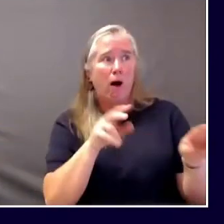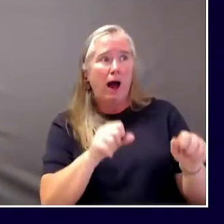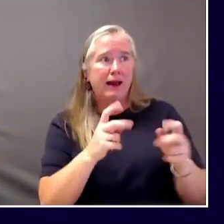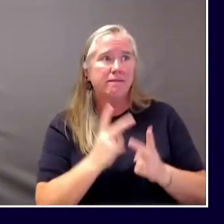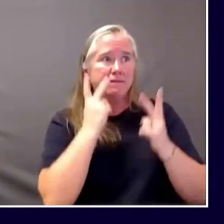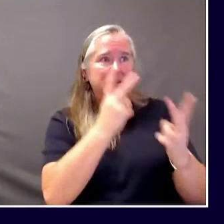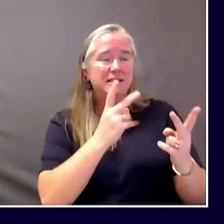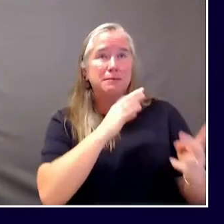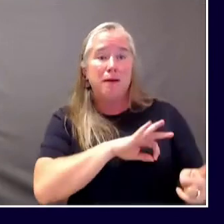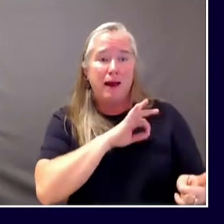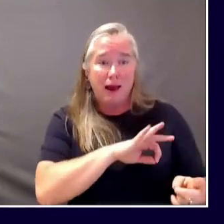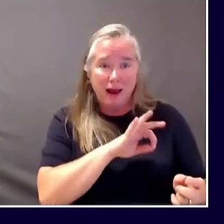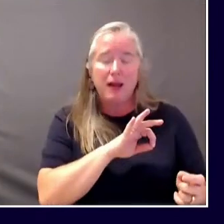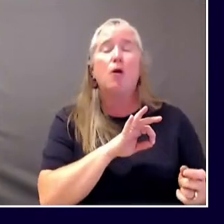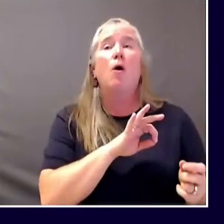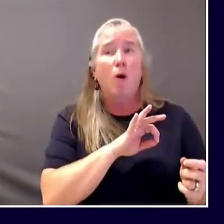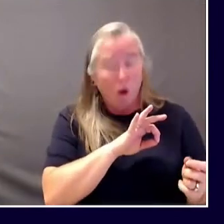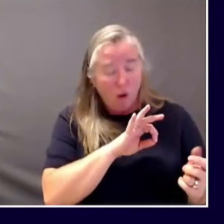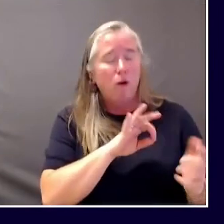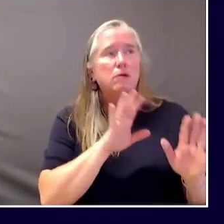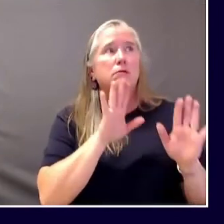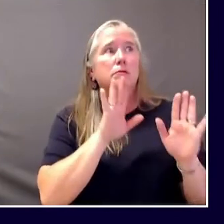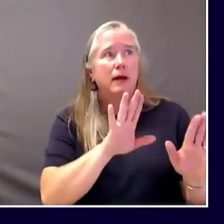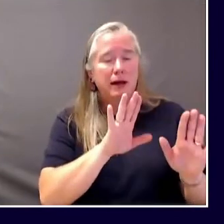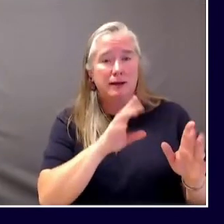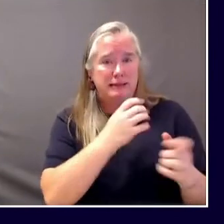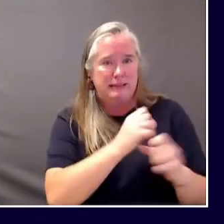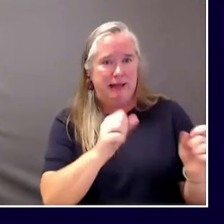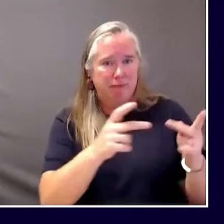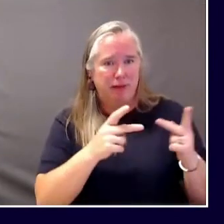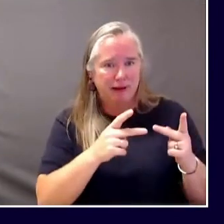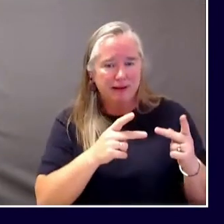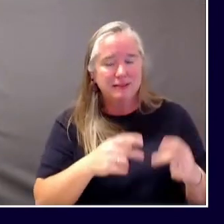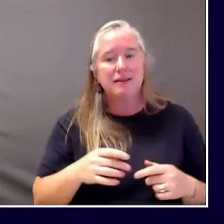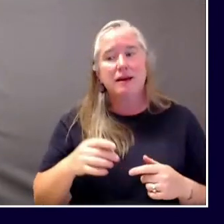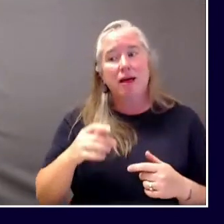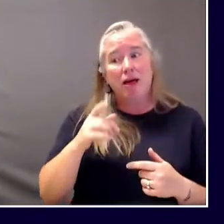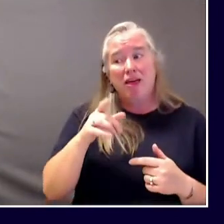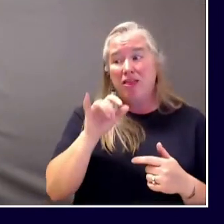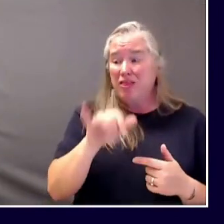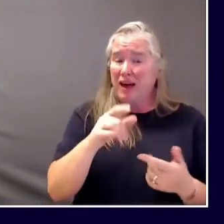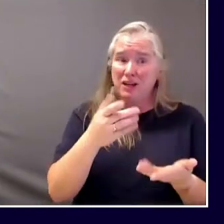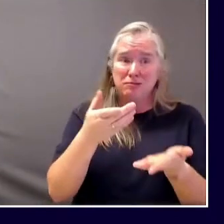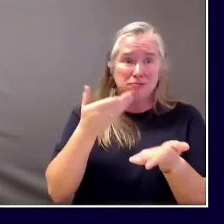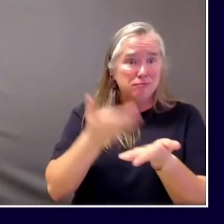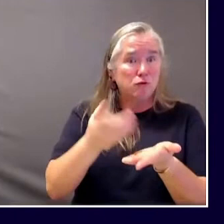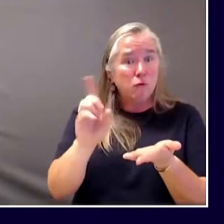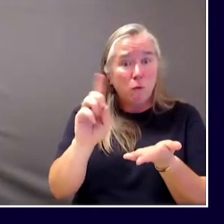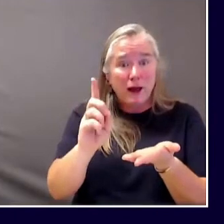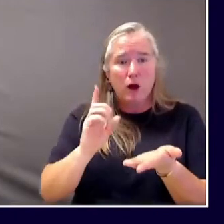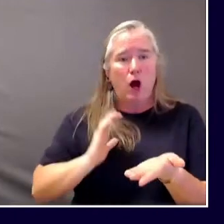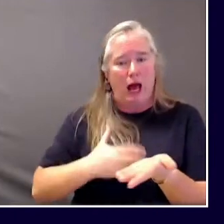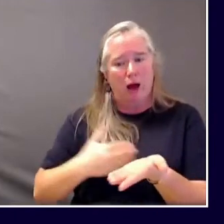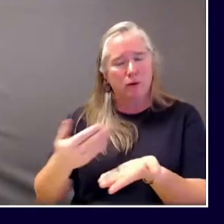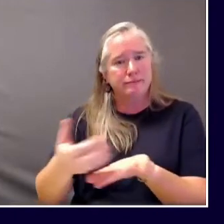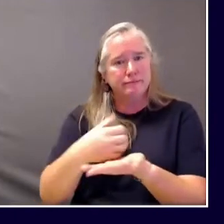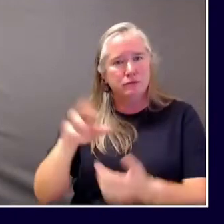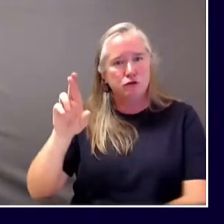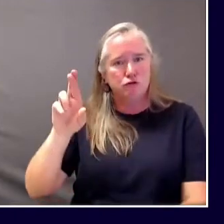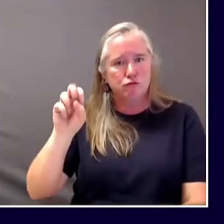figures are much better than expected put it that way